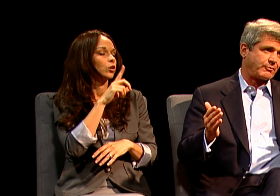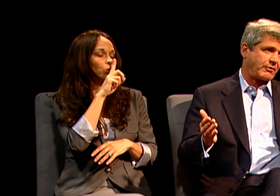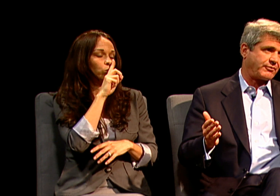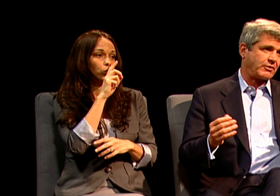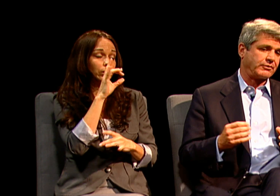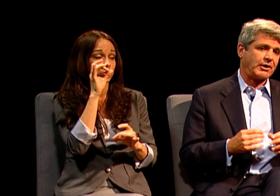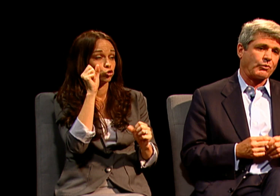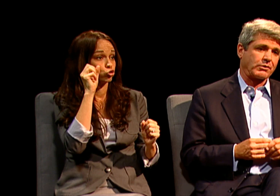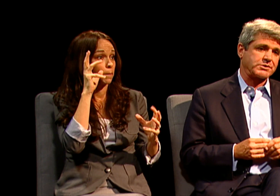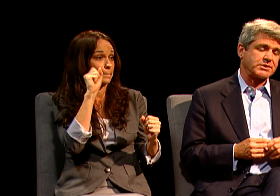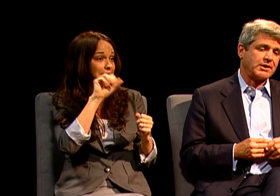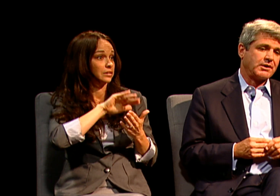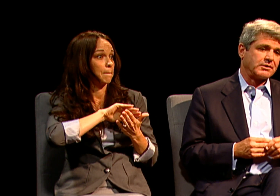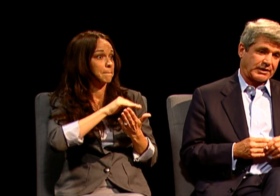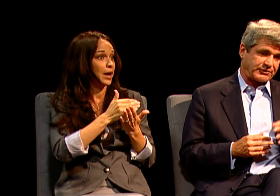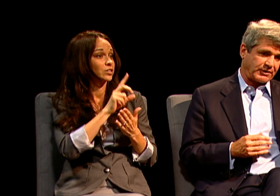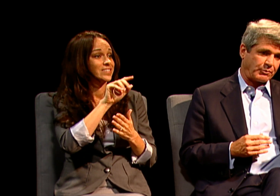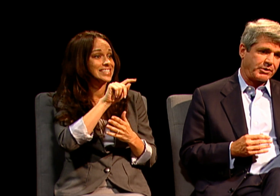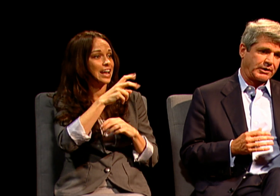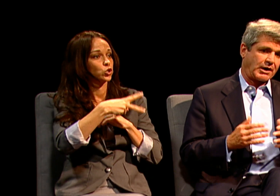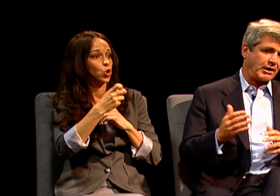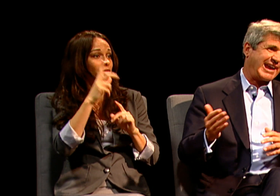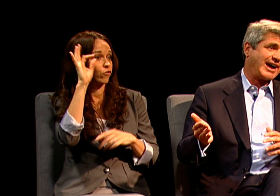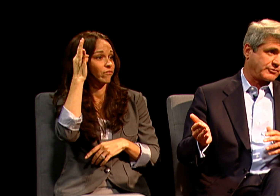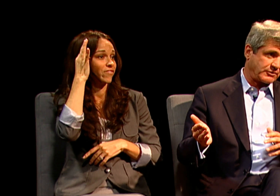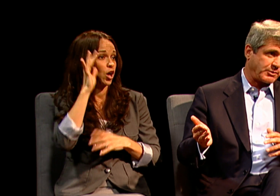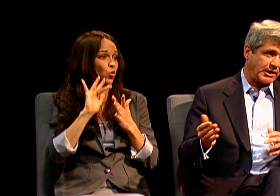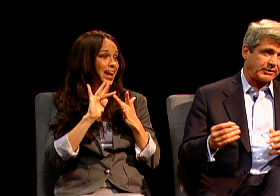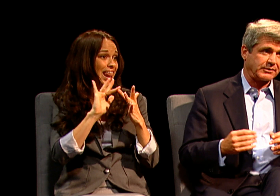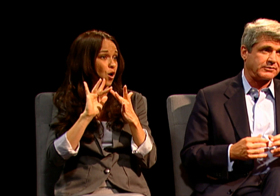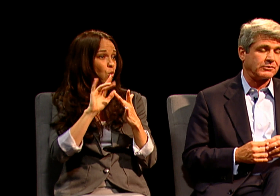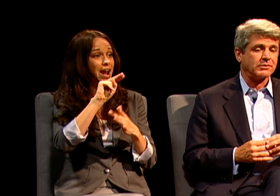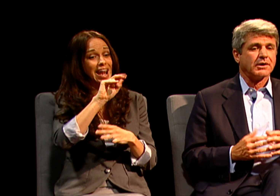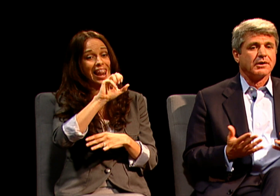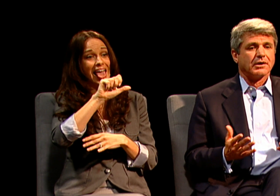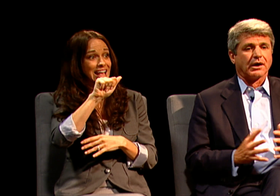FROM OUR FEDERAL NETWORKS. LIKE I SAID, THE PENTAGON, NASA HAS BEEN HACKED IN TO.